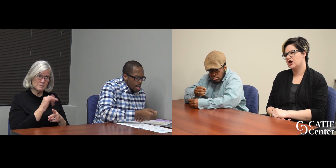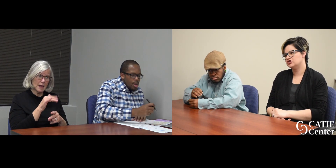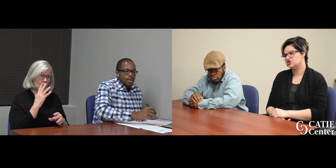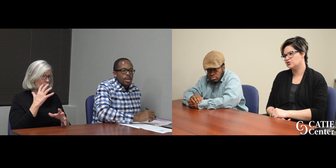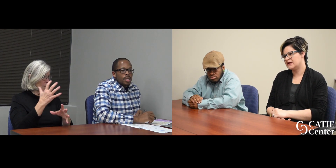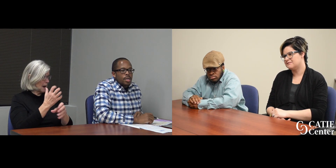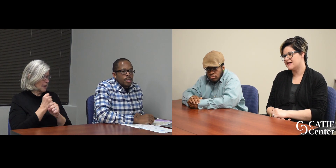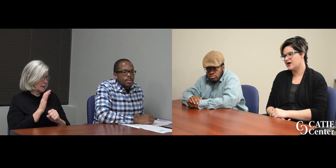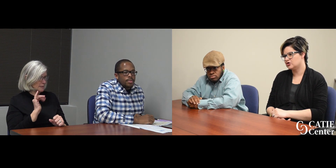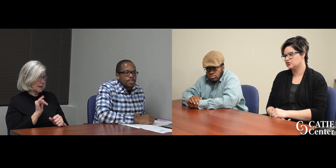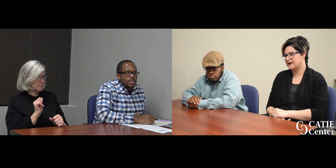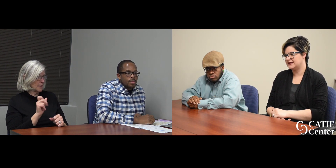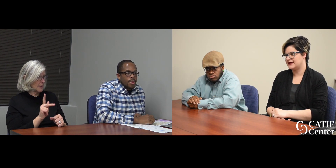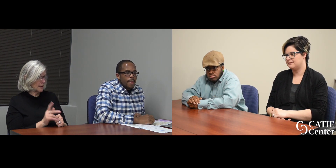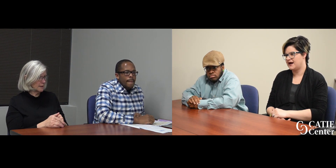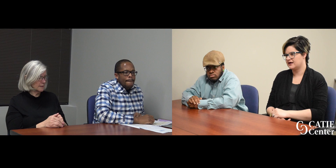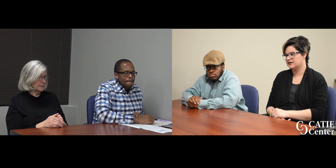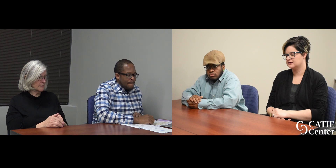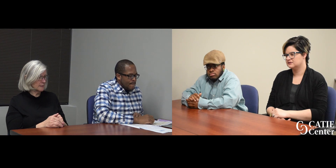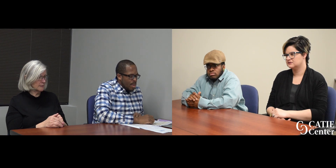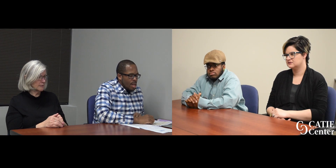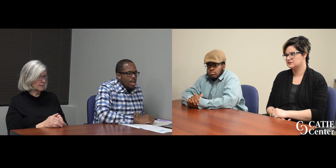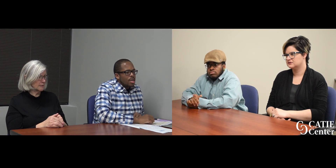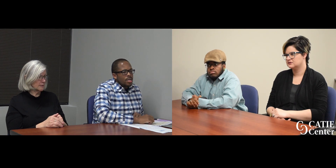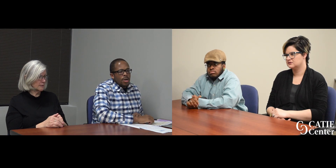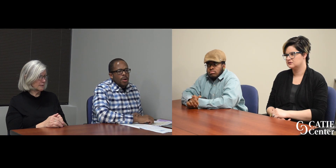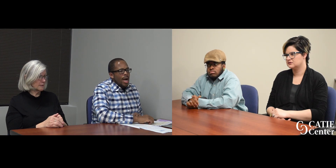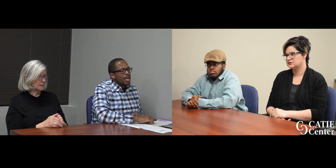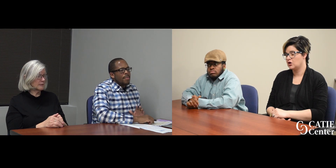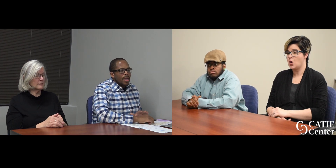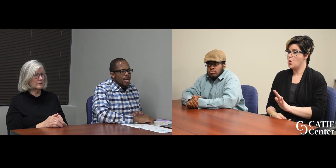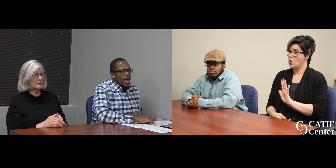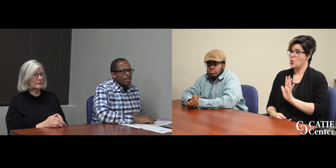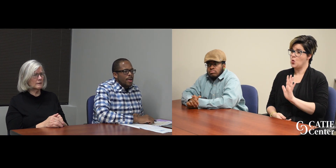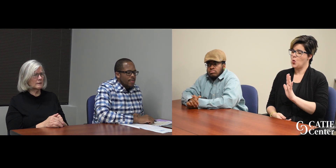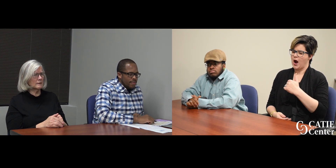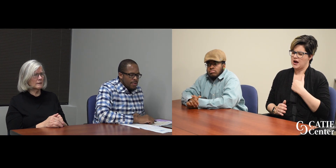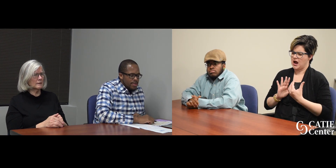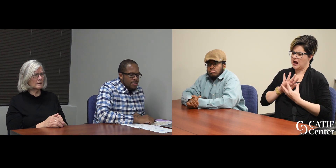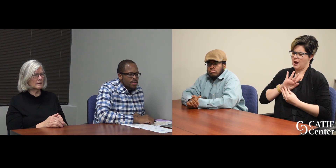Do you keep that, or do I get that back? No, I can make a copy of it for you.